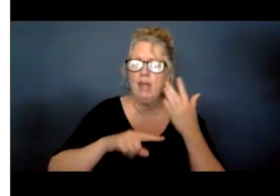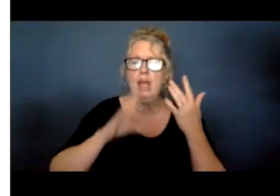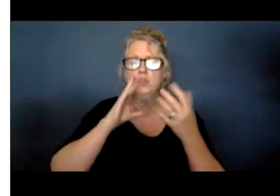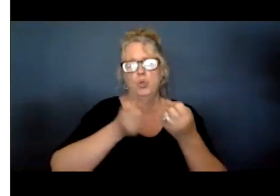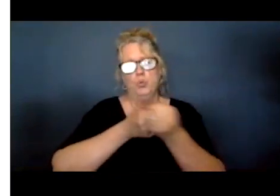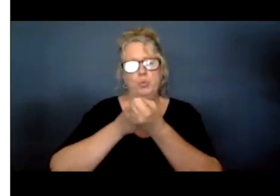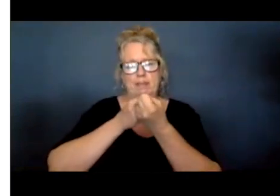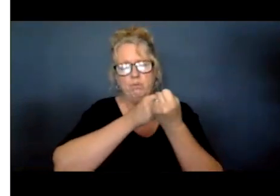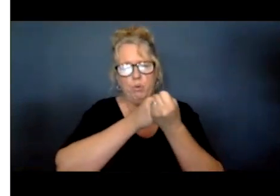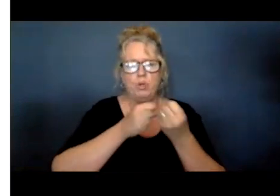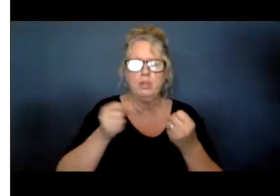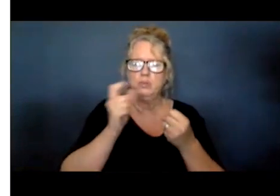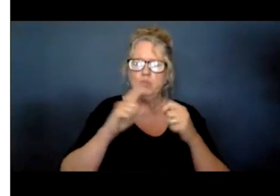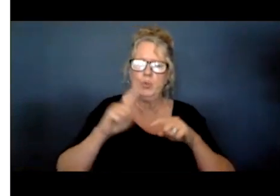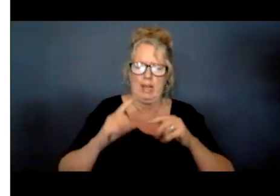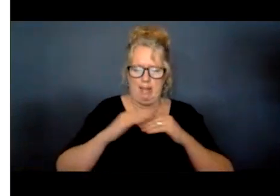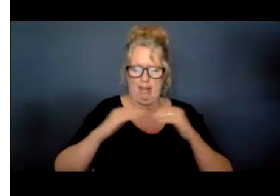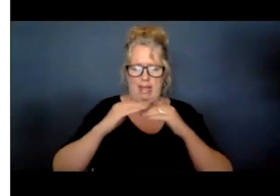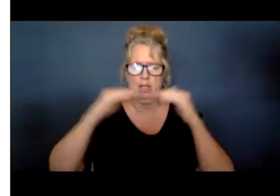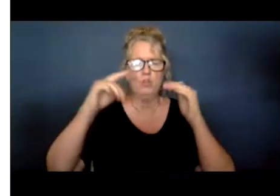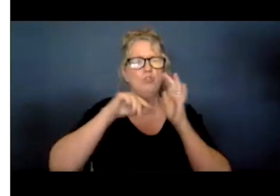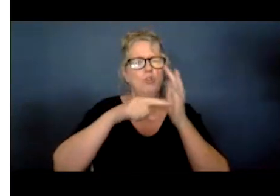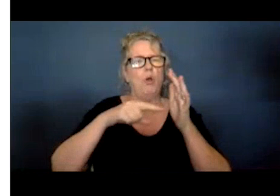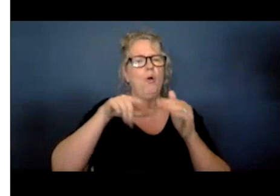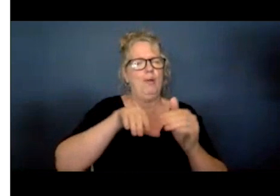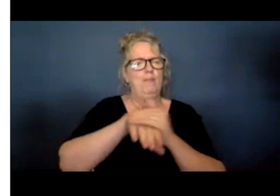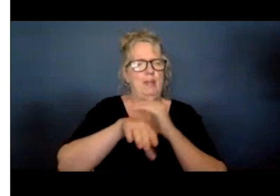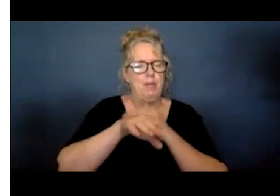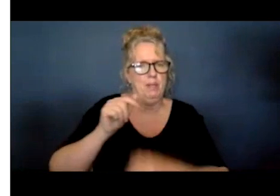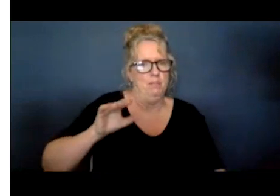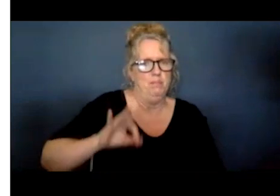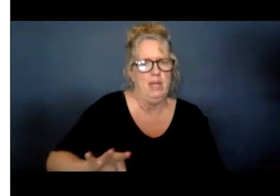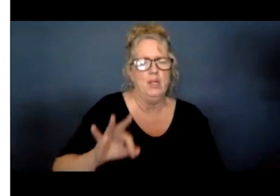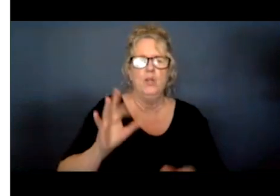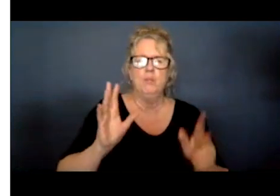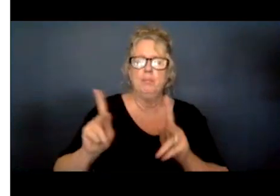creating a layered system of accessibility that benefits users with and without disabilities.